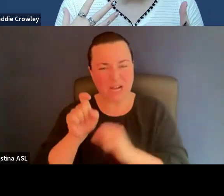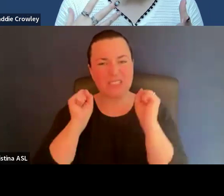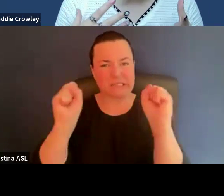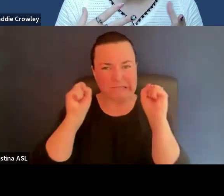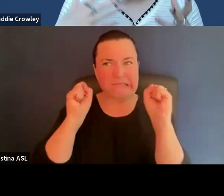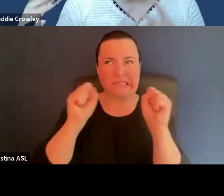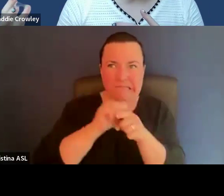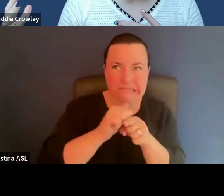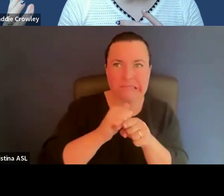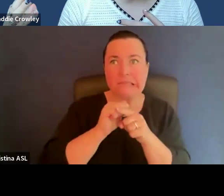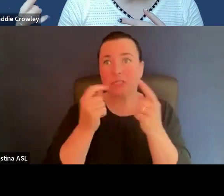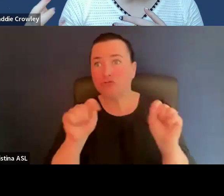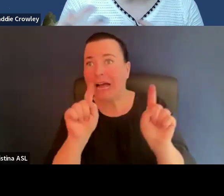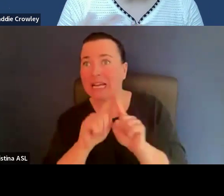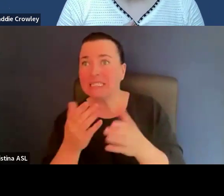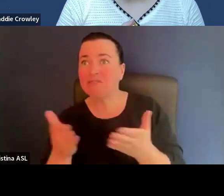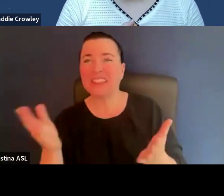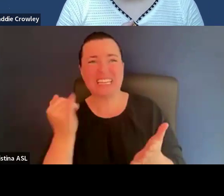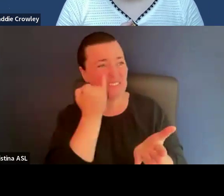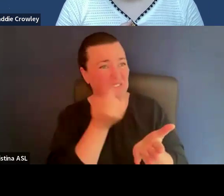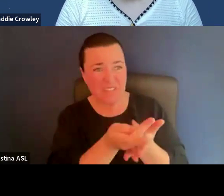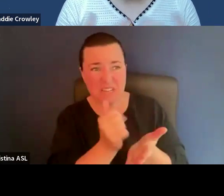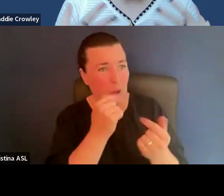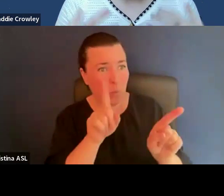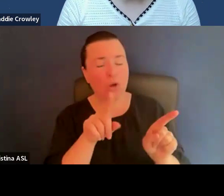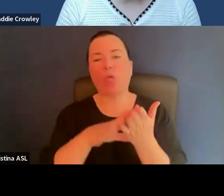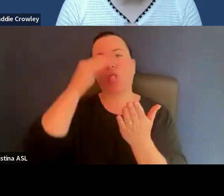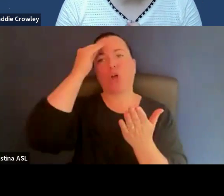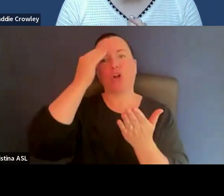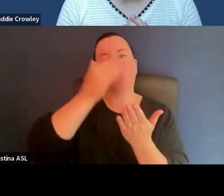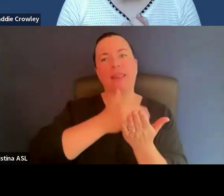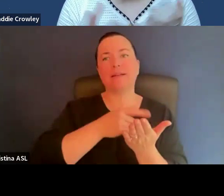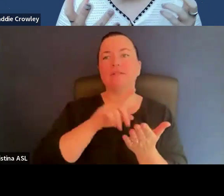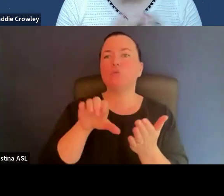and if they don't work, then you know that for next time. So yeah, I love that.